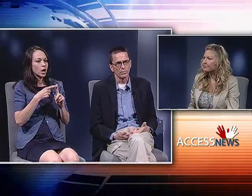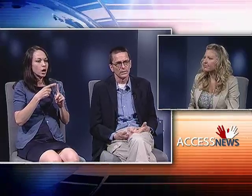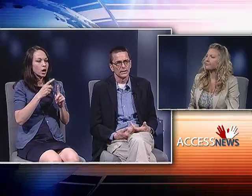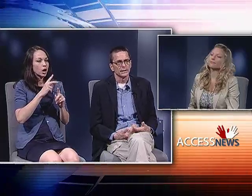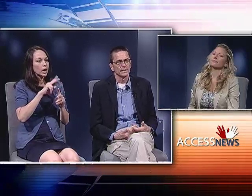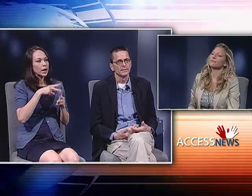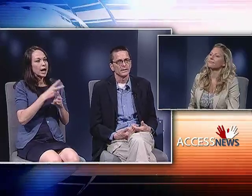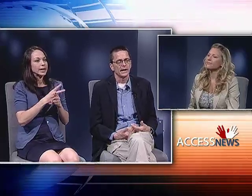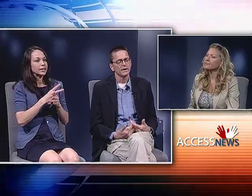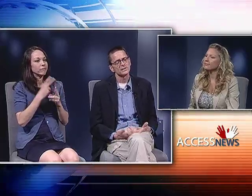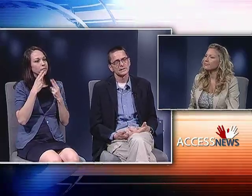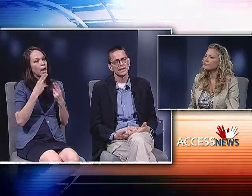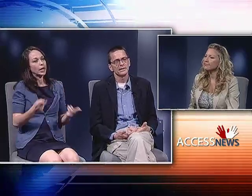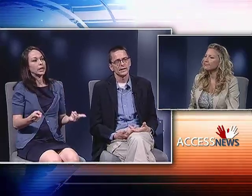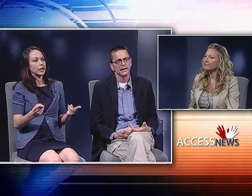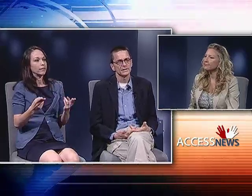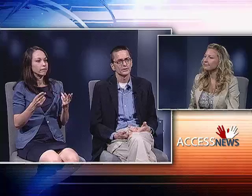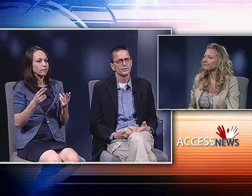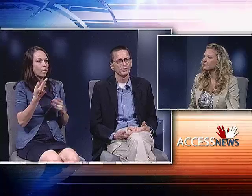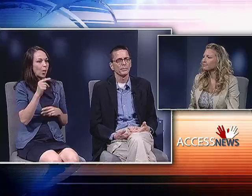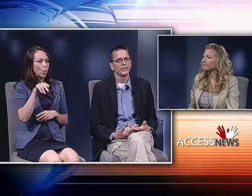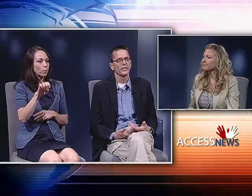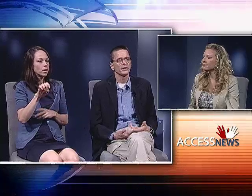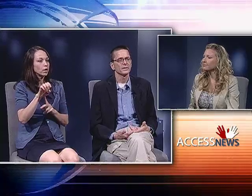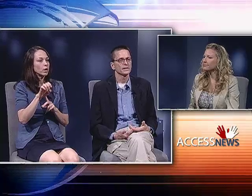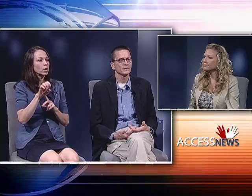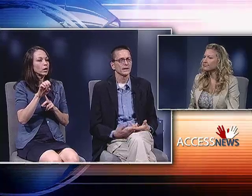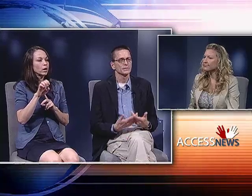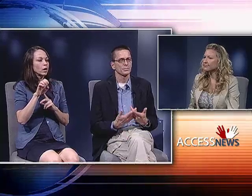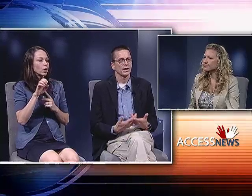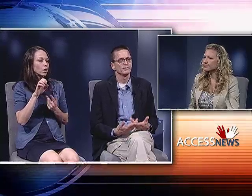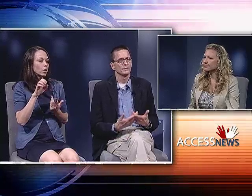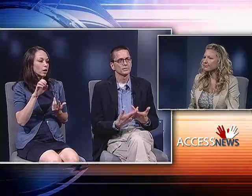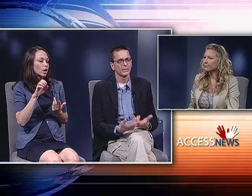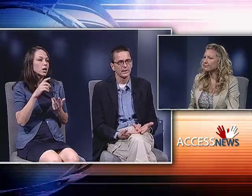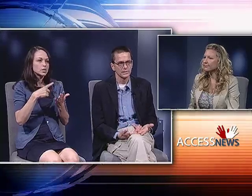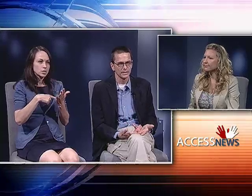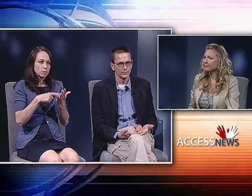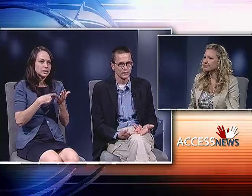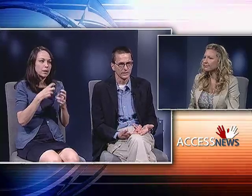I often say, it's good to remember that there are sometimes problems without solutions.